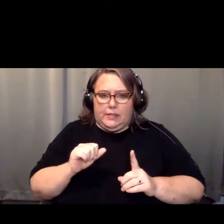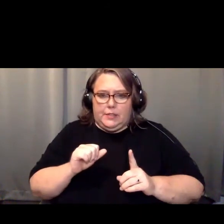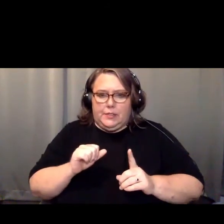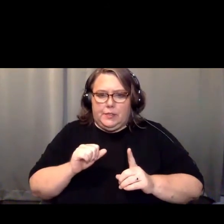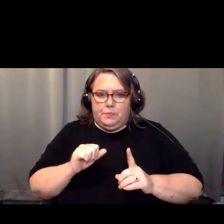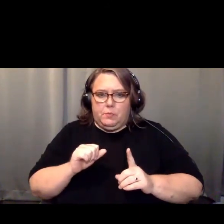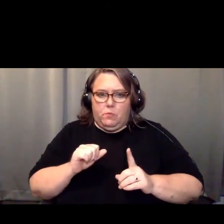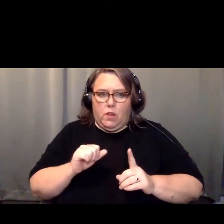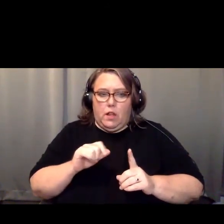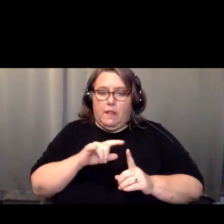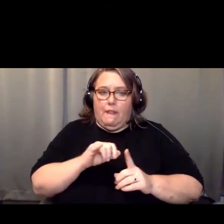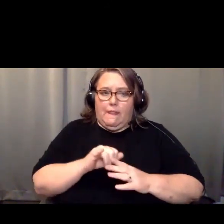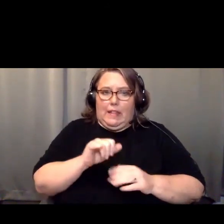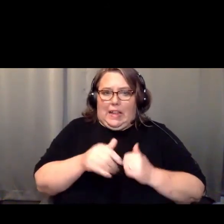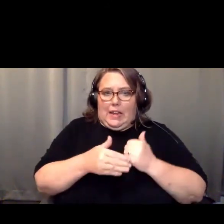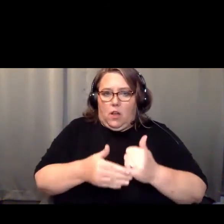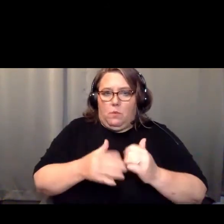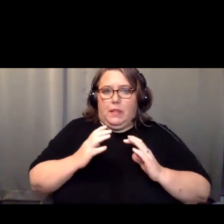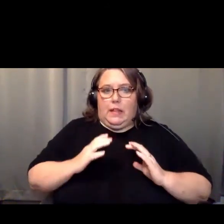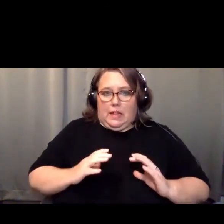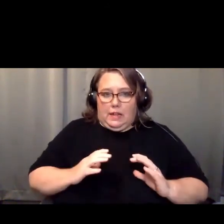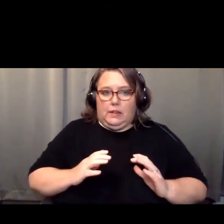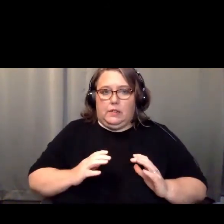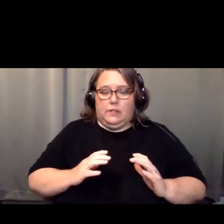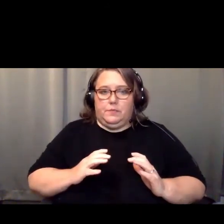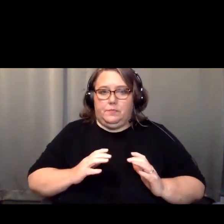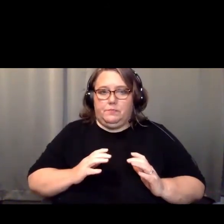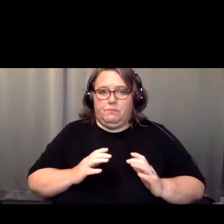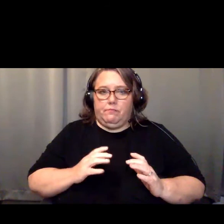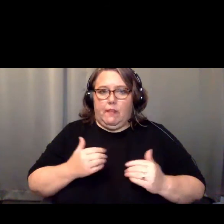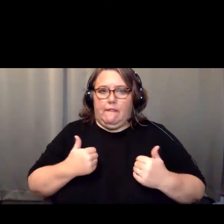that they're able to help that client have a good match